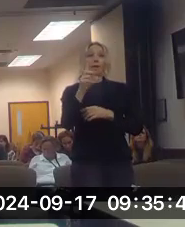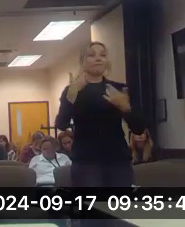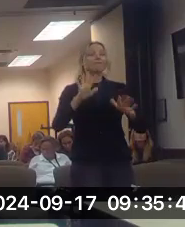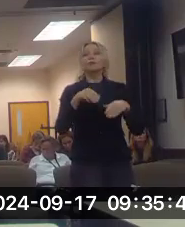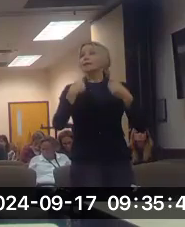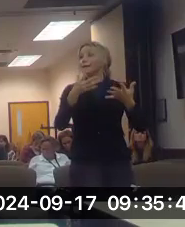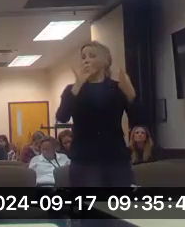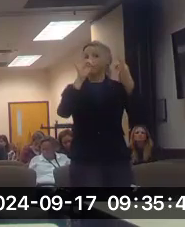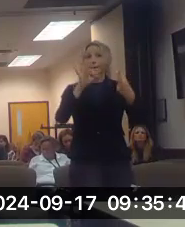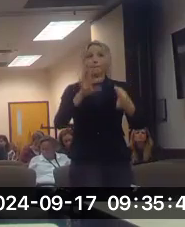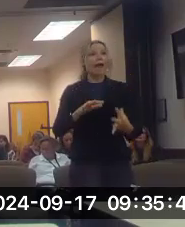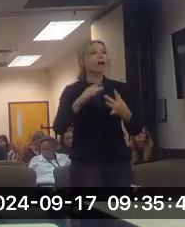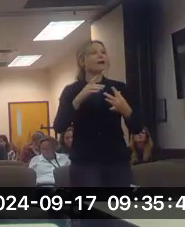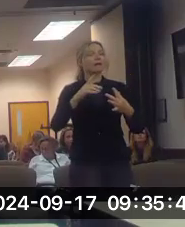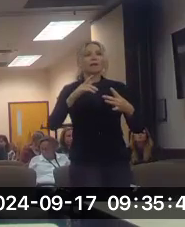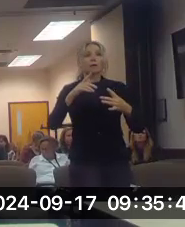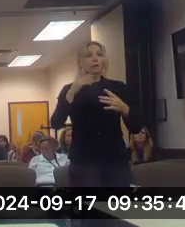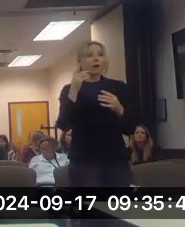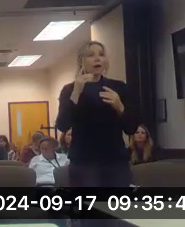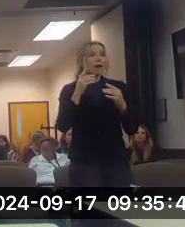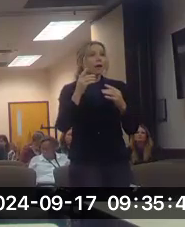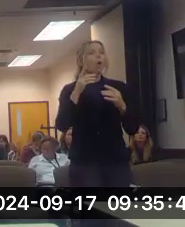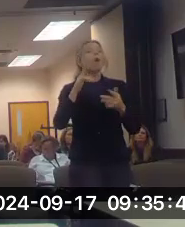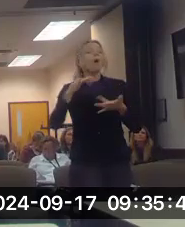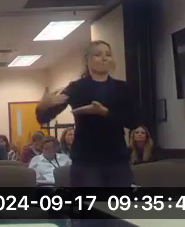Reginald Parson: from over 1,000 comments submitted by nearly 300 people.